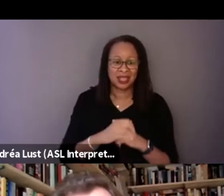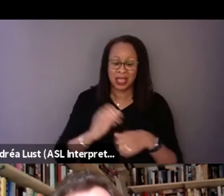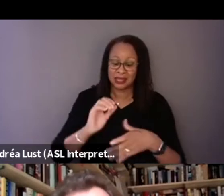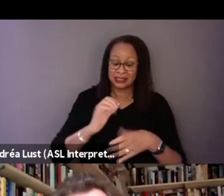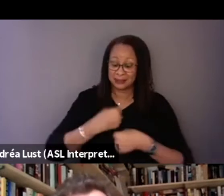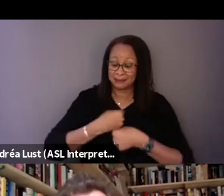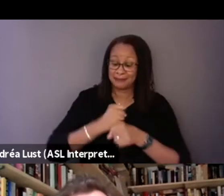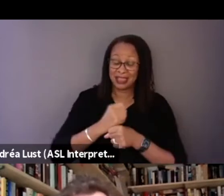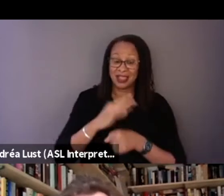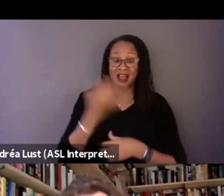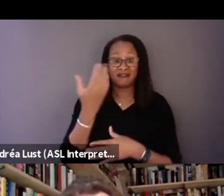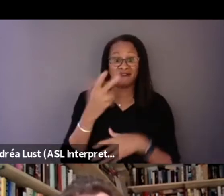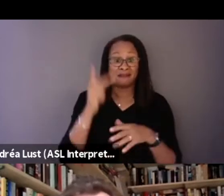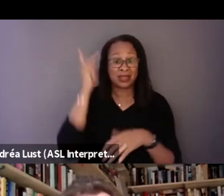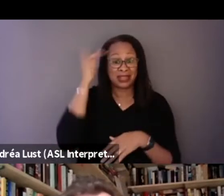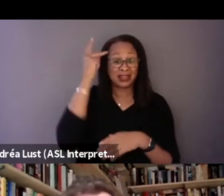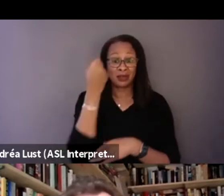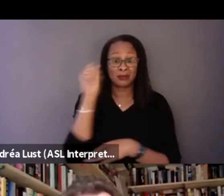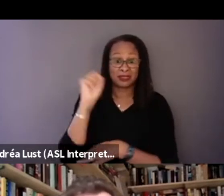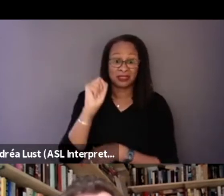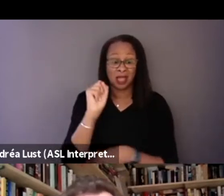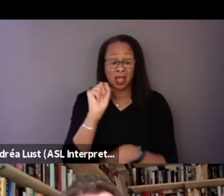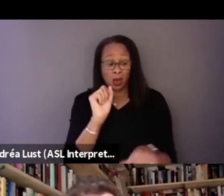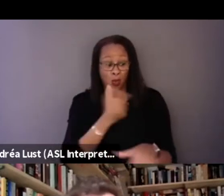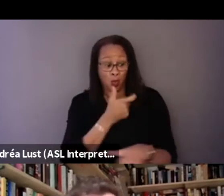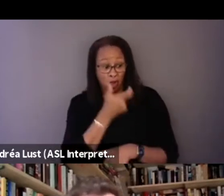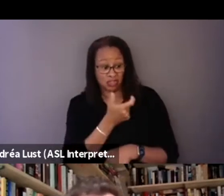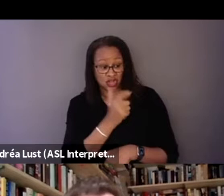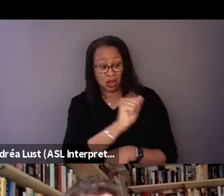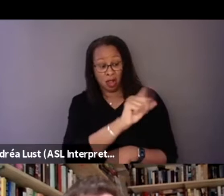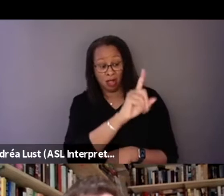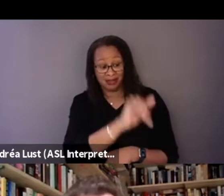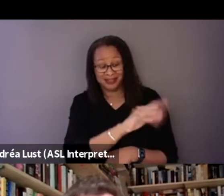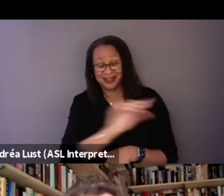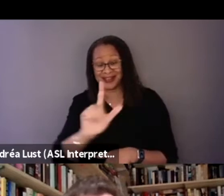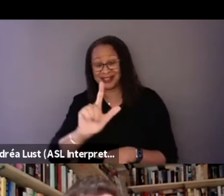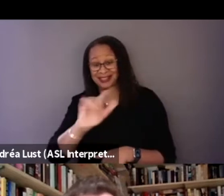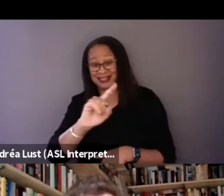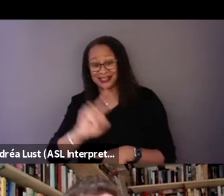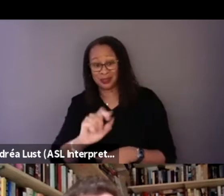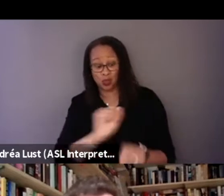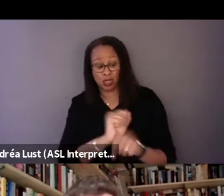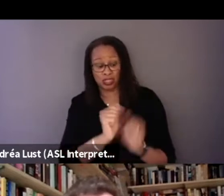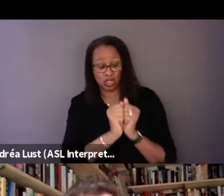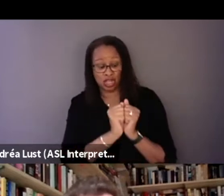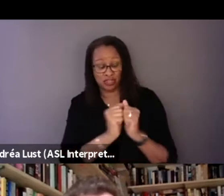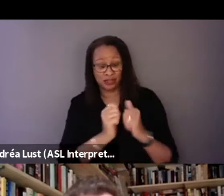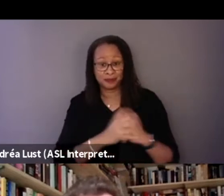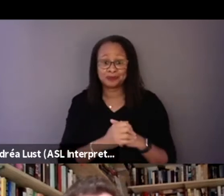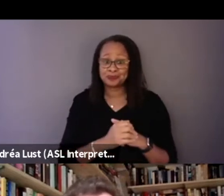And watching Ady and Liz work together and build Be a Hero basically on the road that,